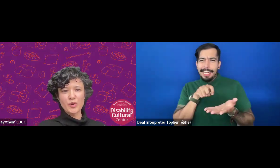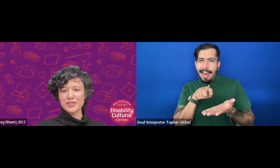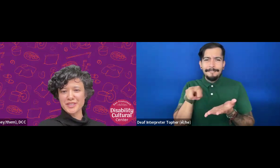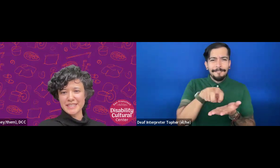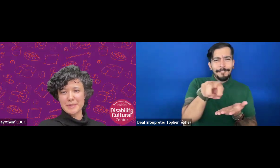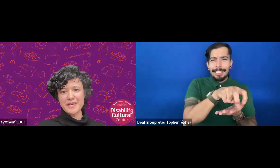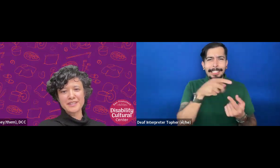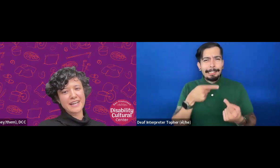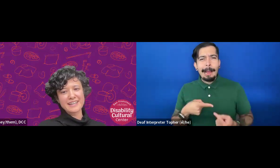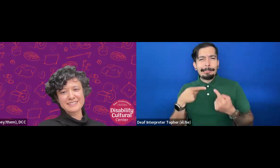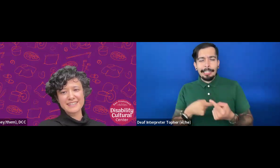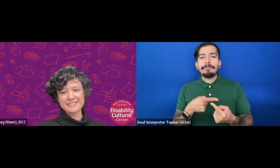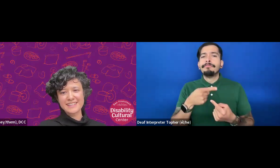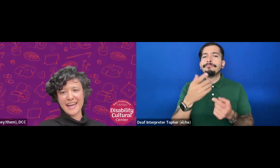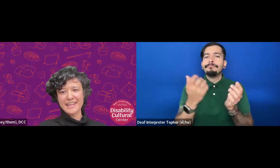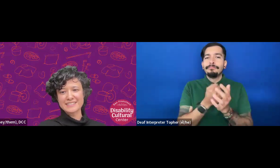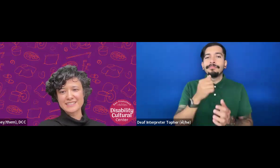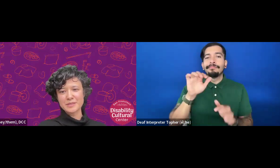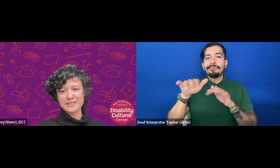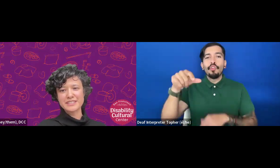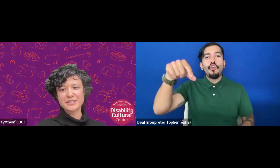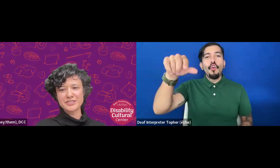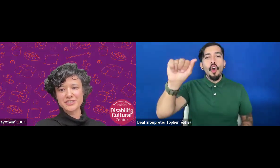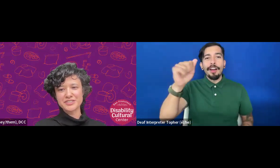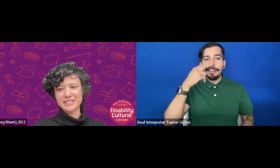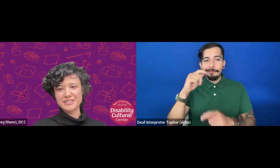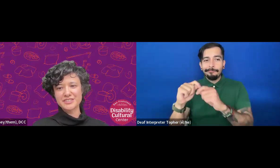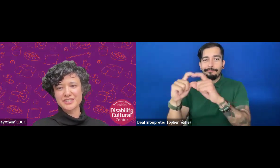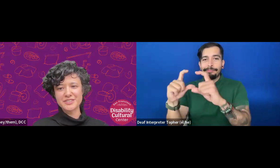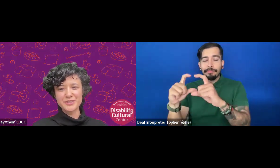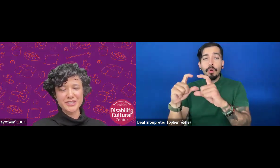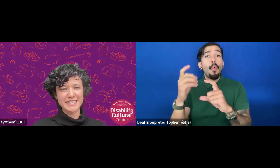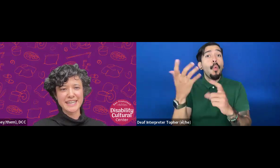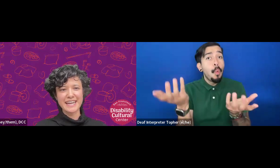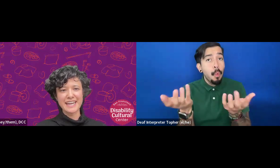or you can email access @disabilityculturalcenter.org